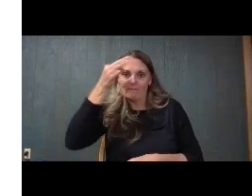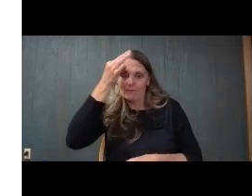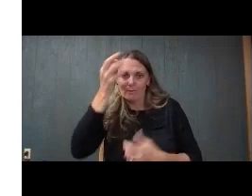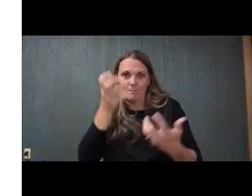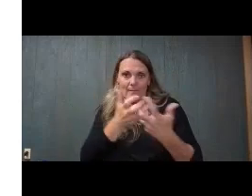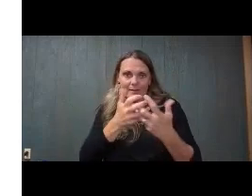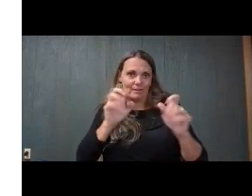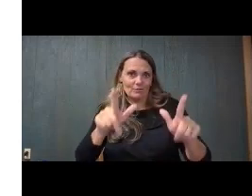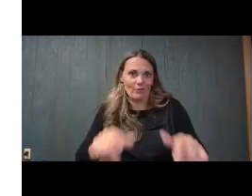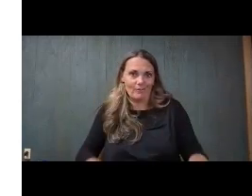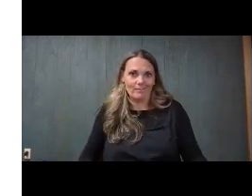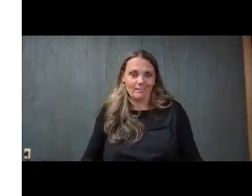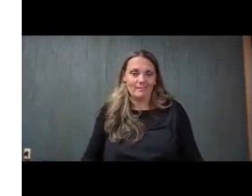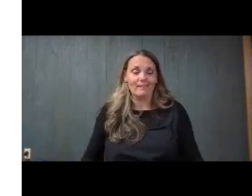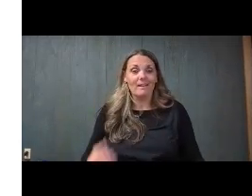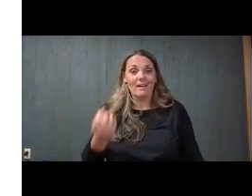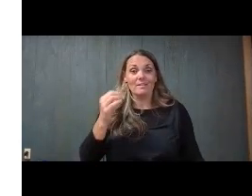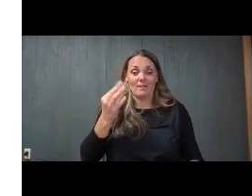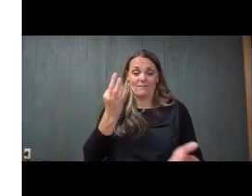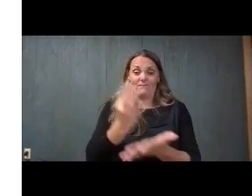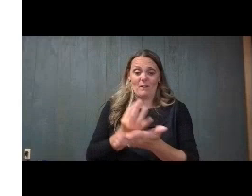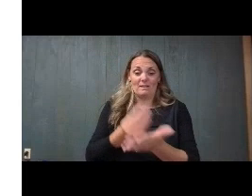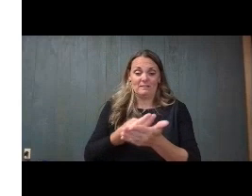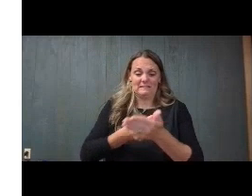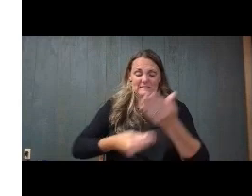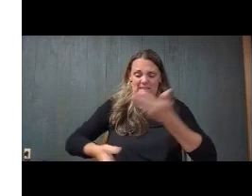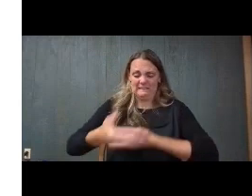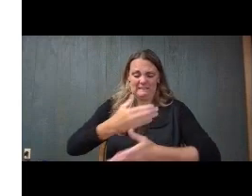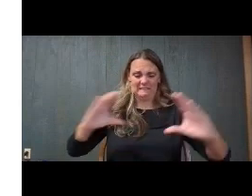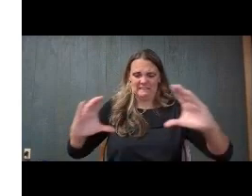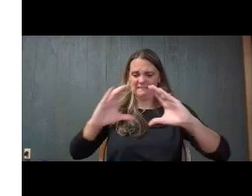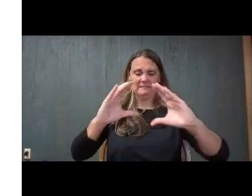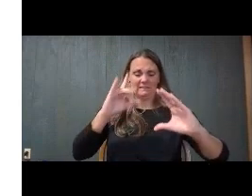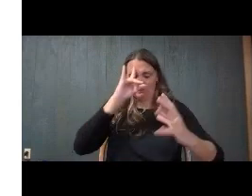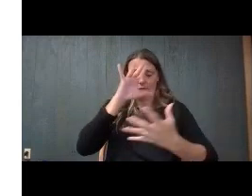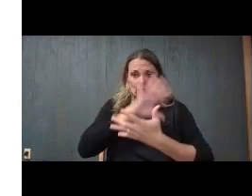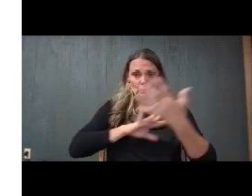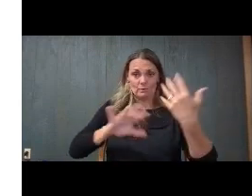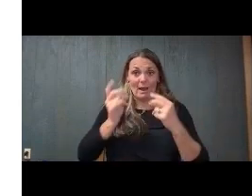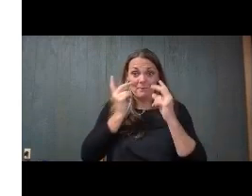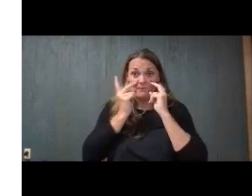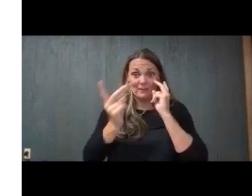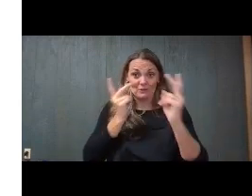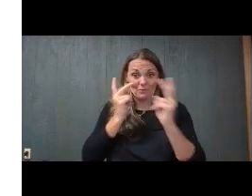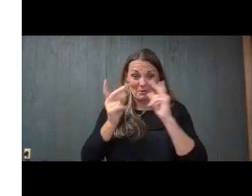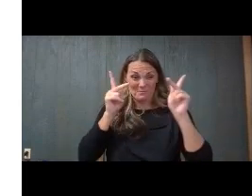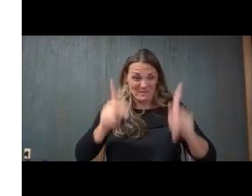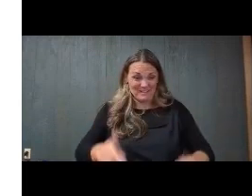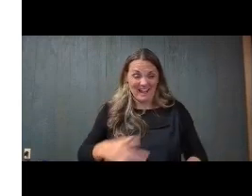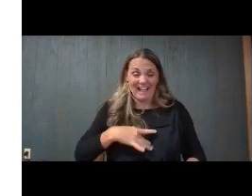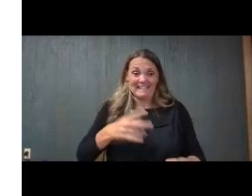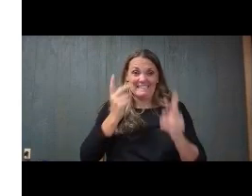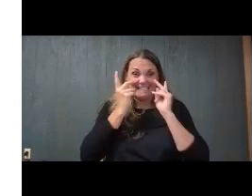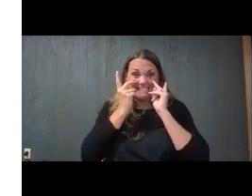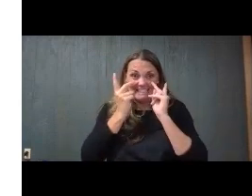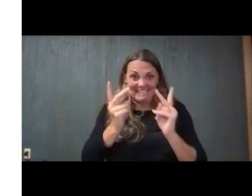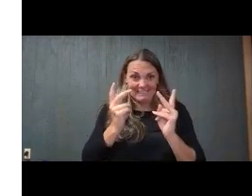I know that the funding information can be a bit confusing, and I'm both a visual person and like to hear or read information.